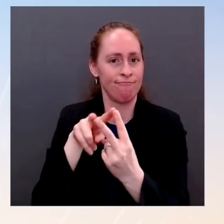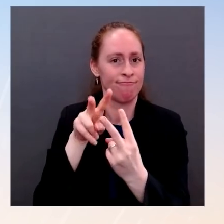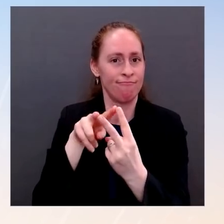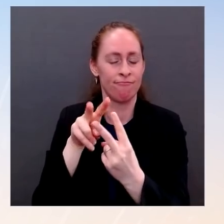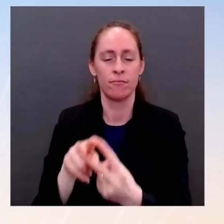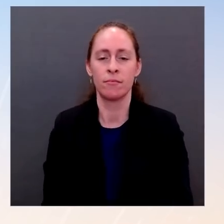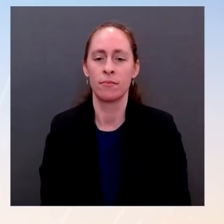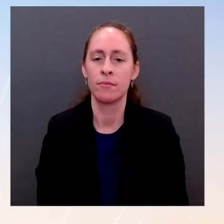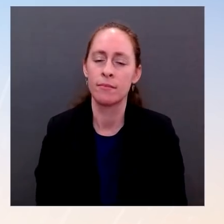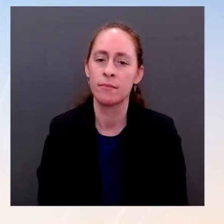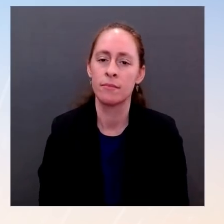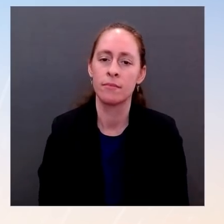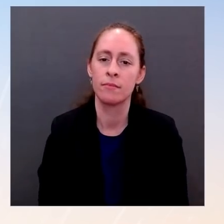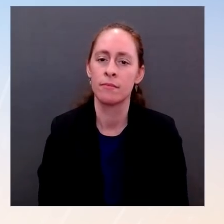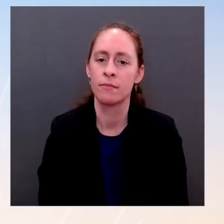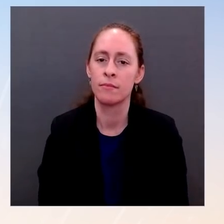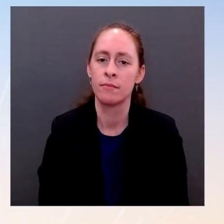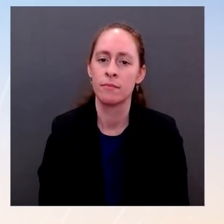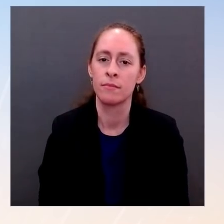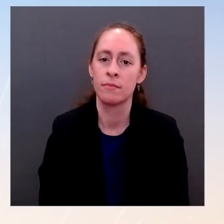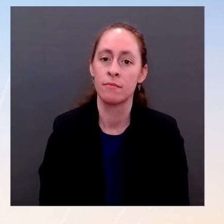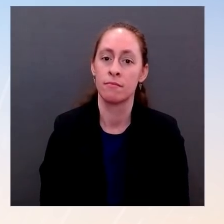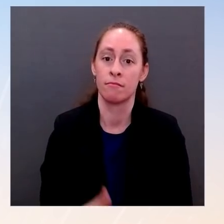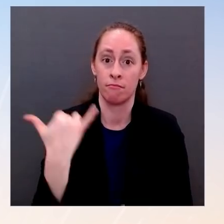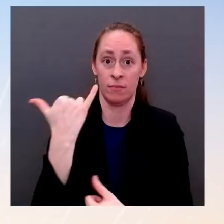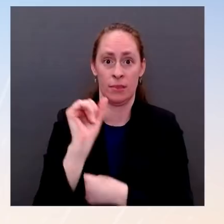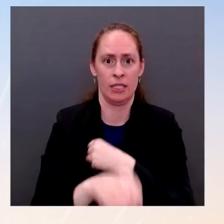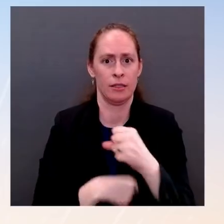have focused on those sectors -- from the Industrial Control Systems effort,